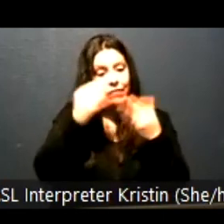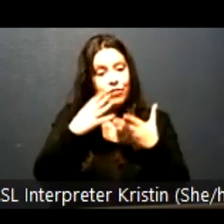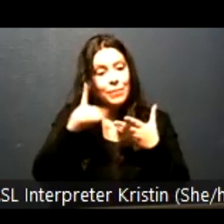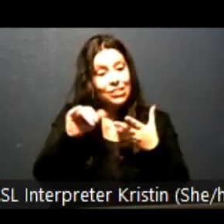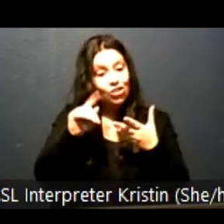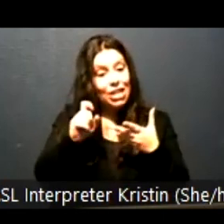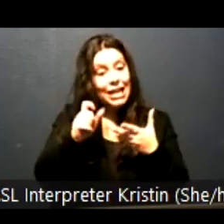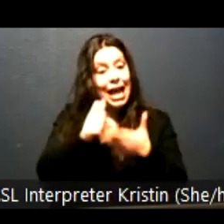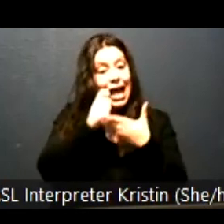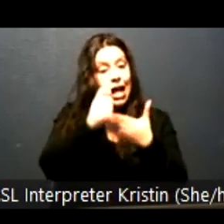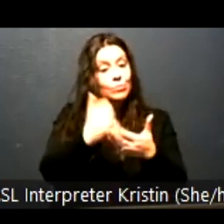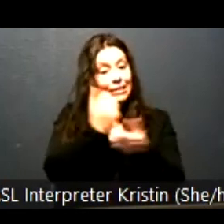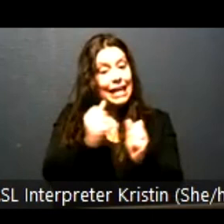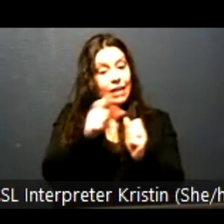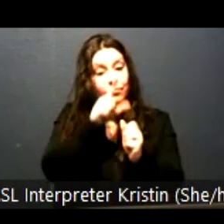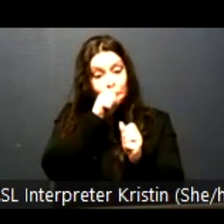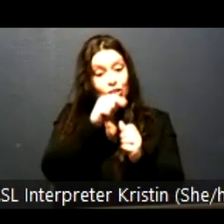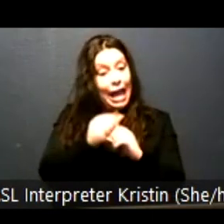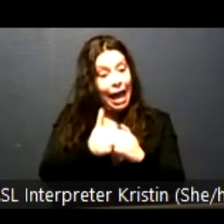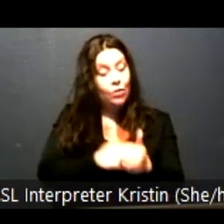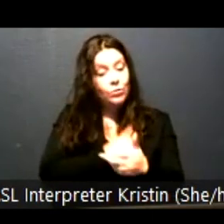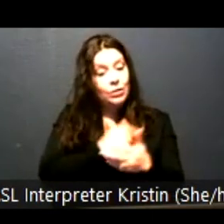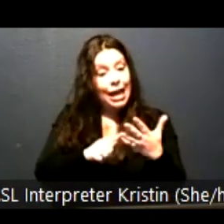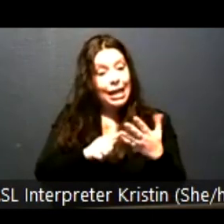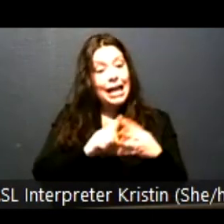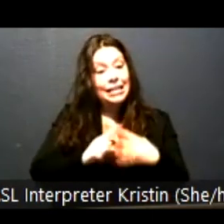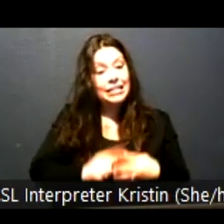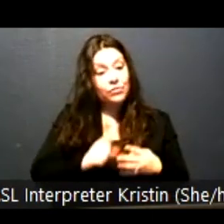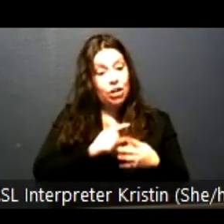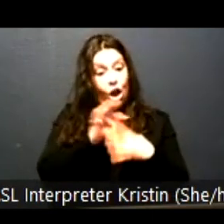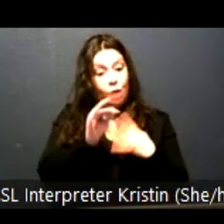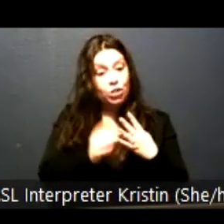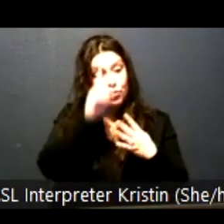that there are so many other careers in uh working with wildlife as well, like you saw with Kayleigh.